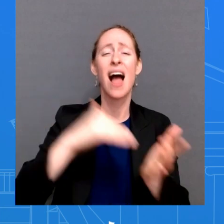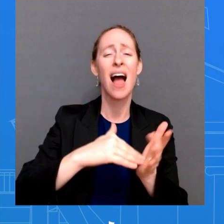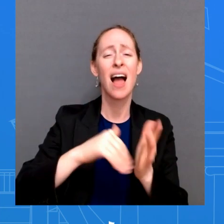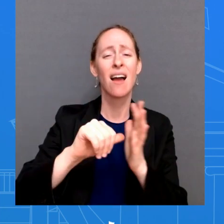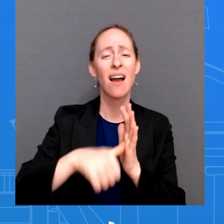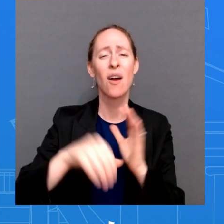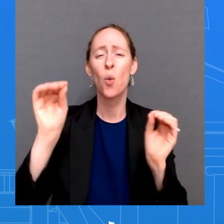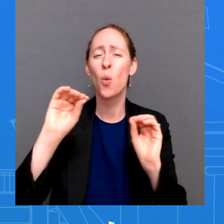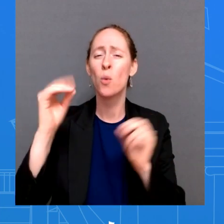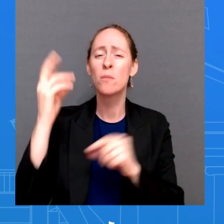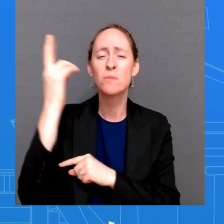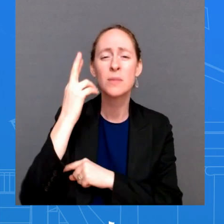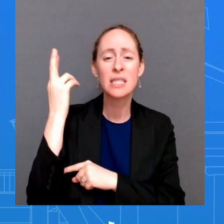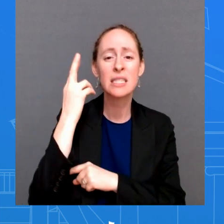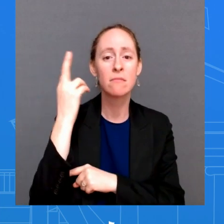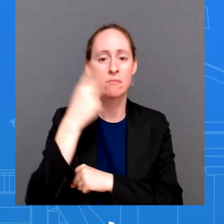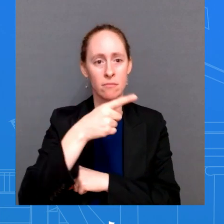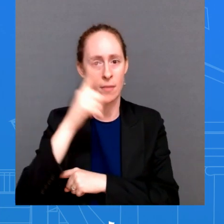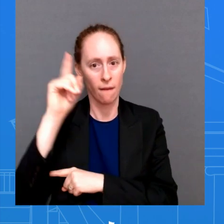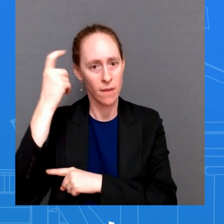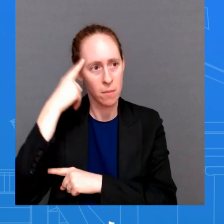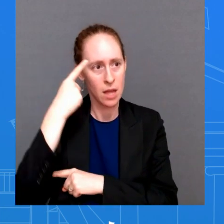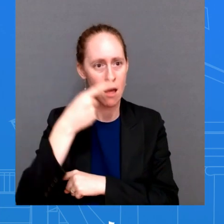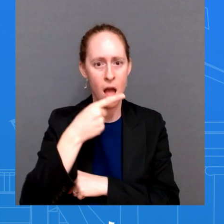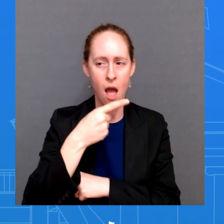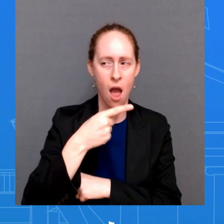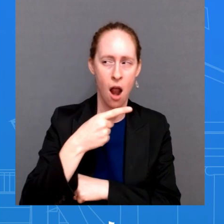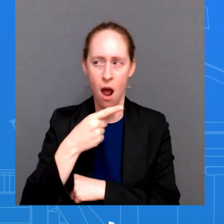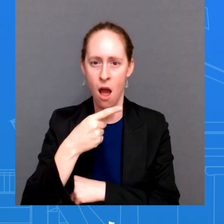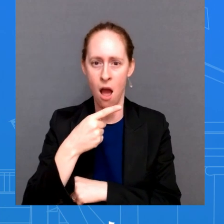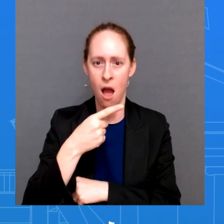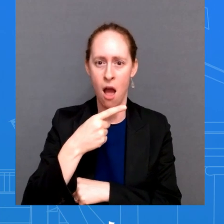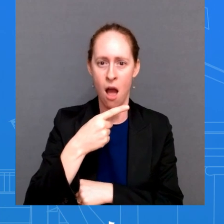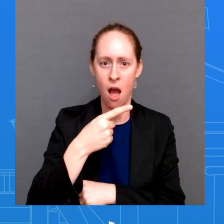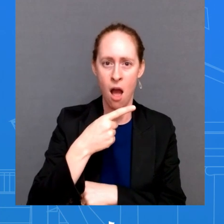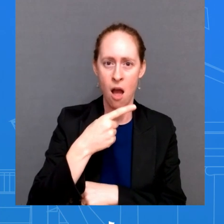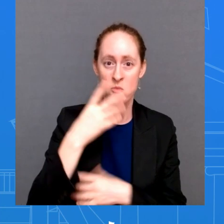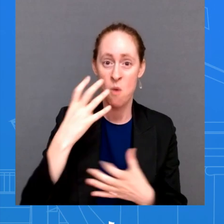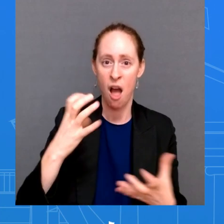which is a precedented trip, as a pretext for a crisis.